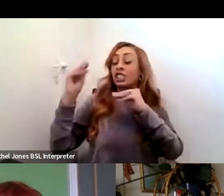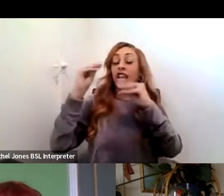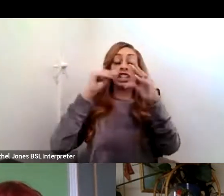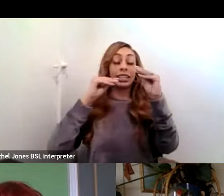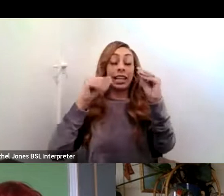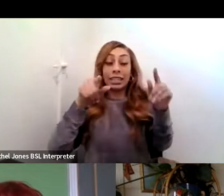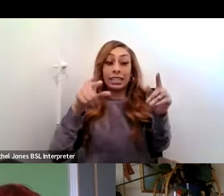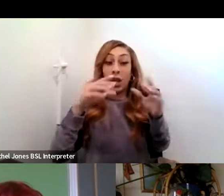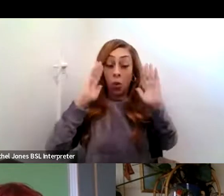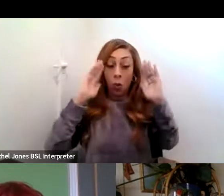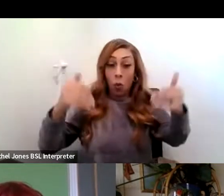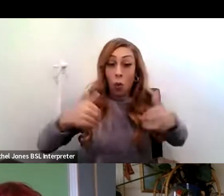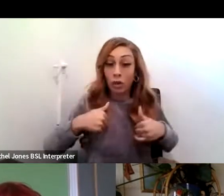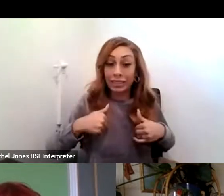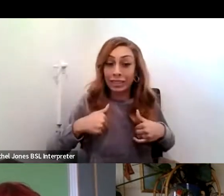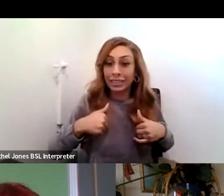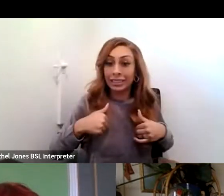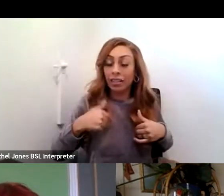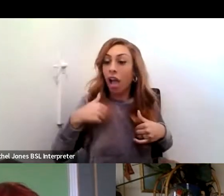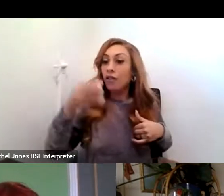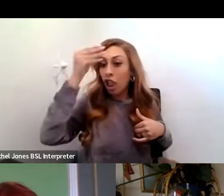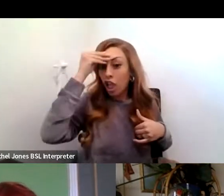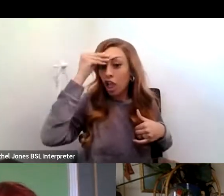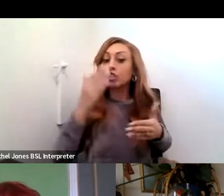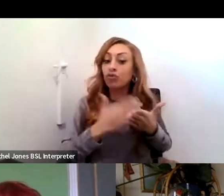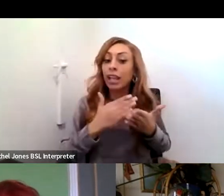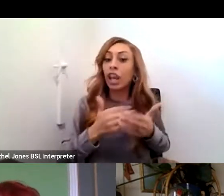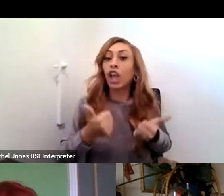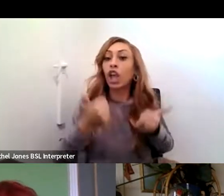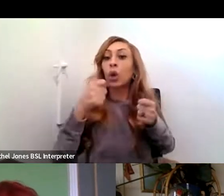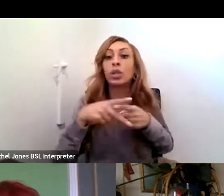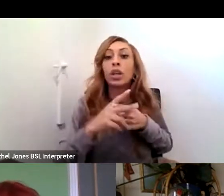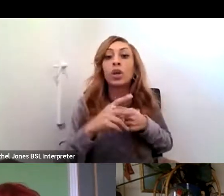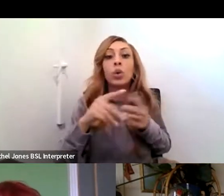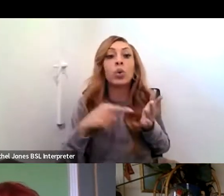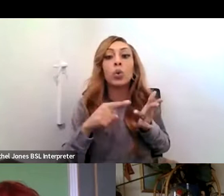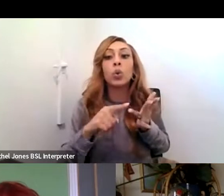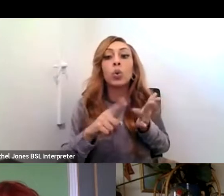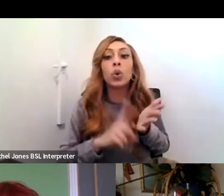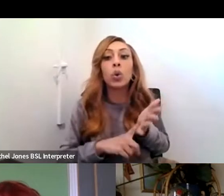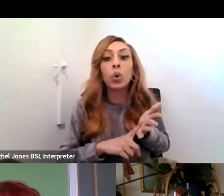but actually that's something that I have learnt, that is a really good tool for everybody, not just for people with autism,